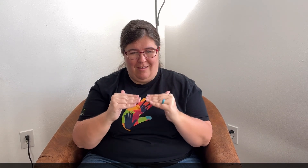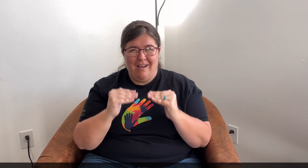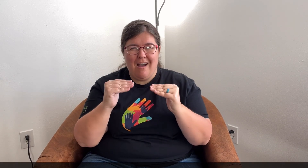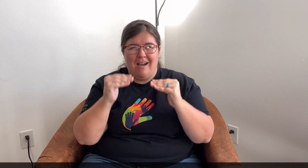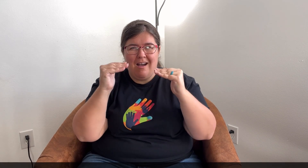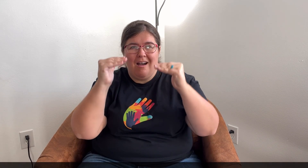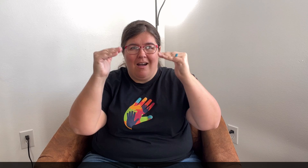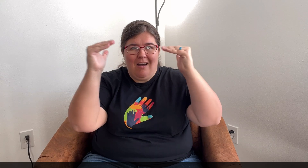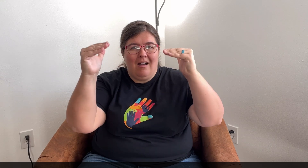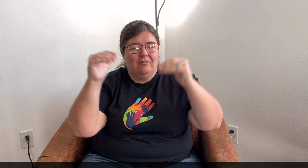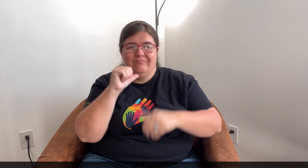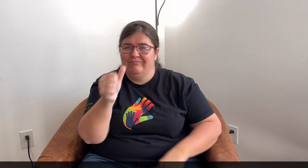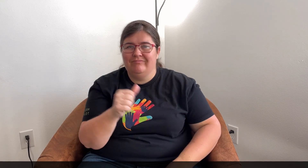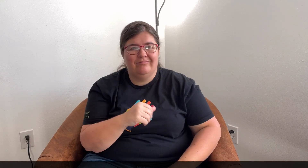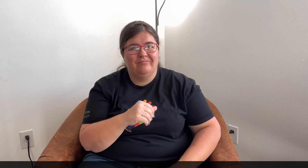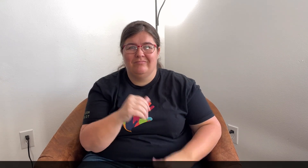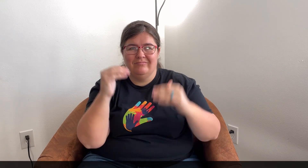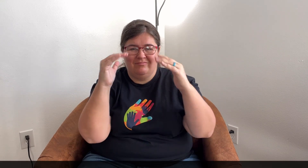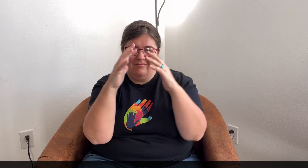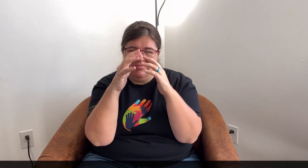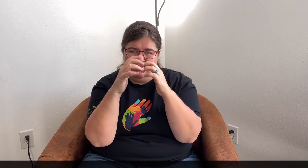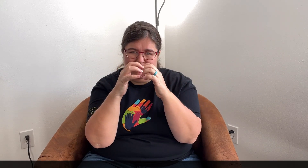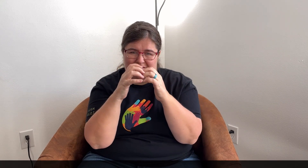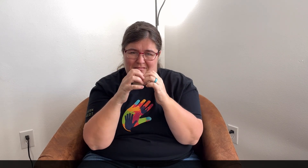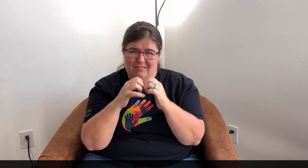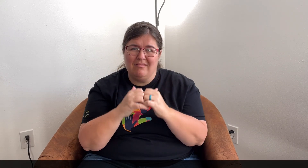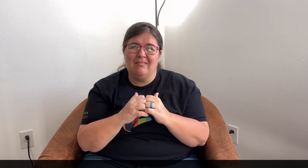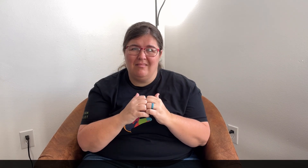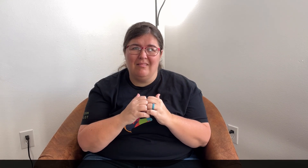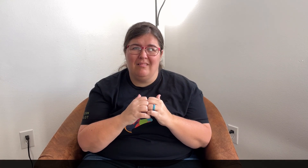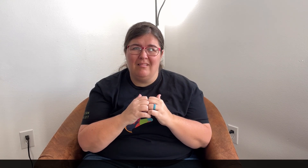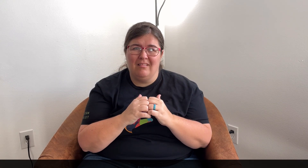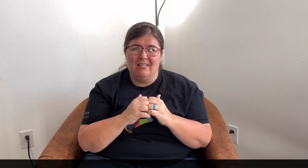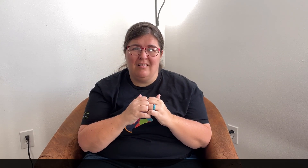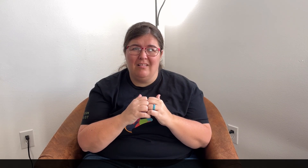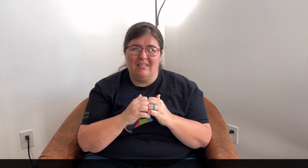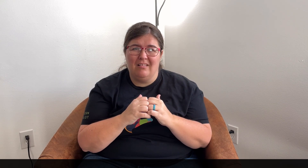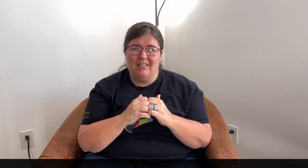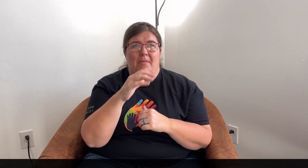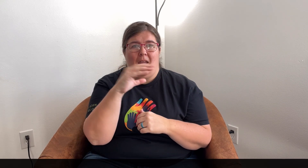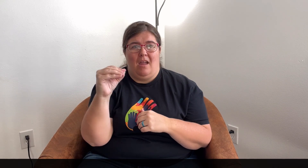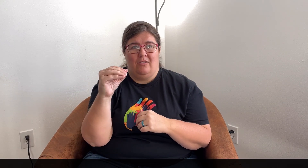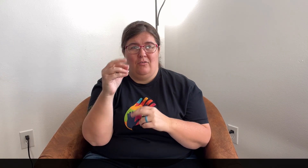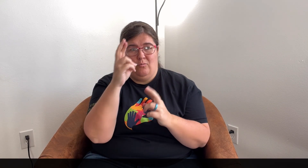Instead of building up our community, we're dismantling it from the inside.